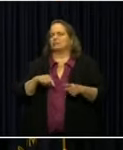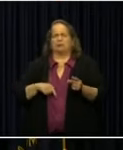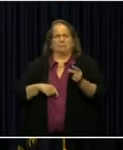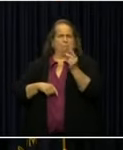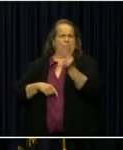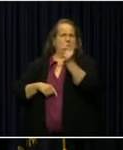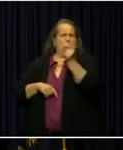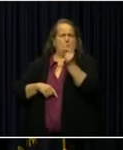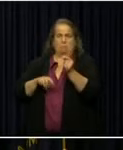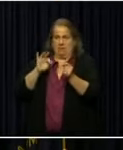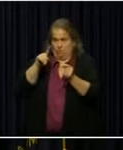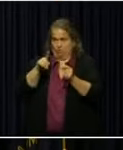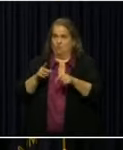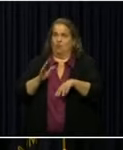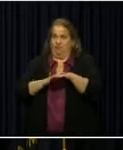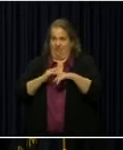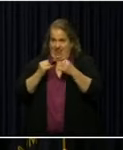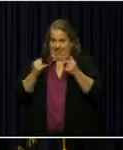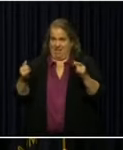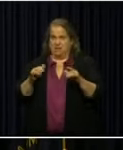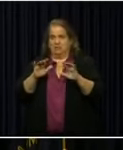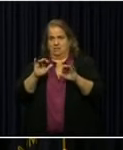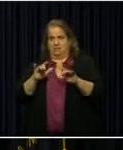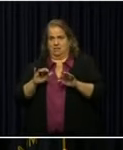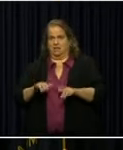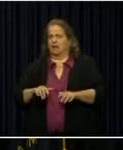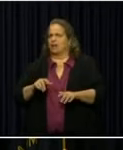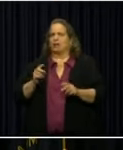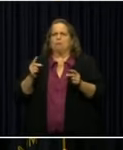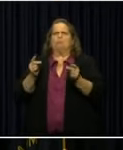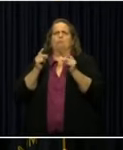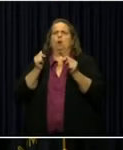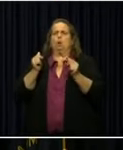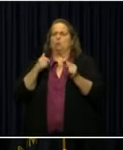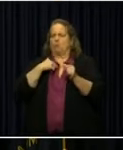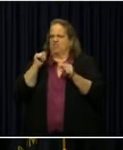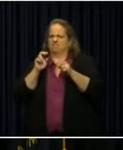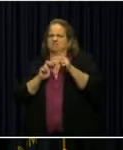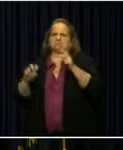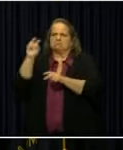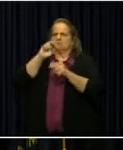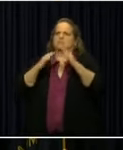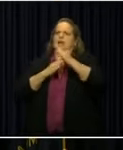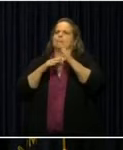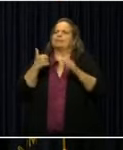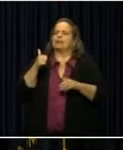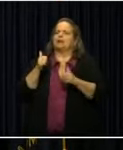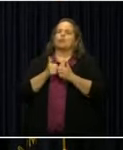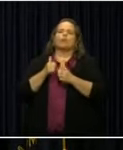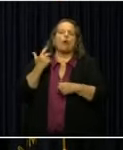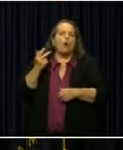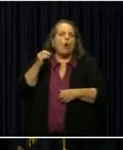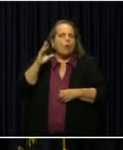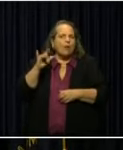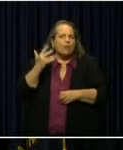BUSINESSES, MORE HOUSEHOLDS LIGHT UP GREEN. WE HAVE SEEN DIFFERENT GROUPS